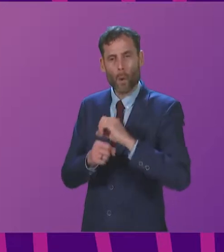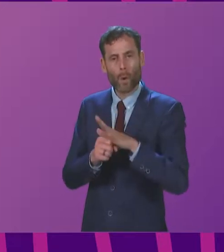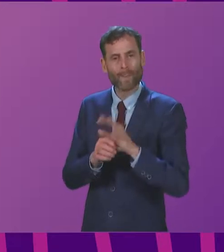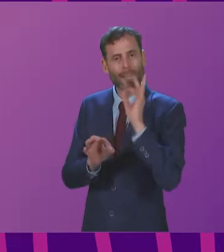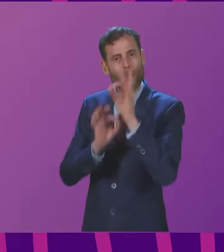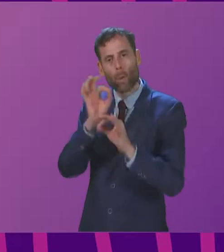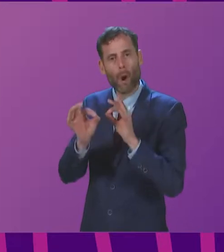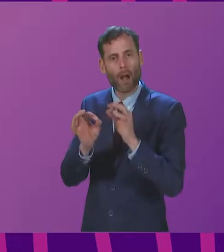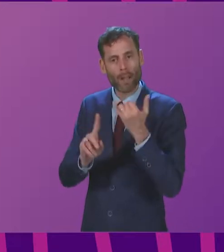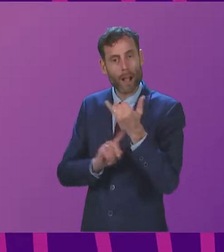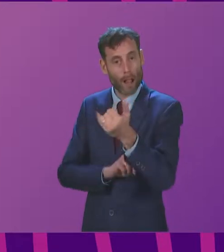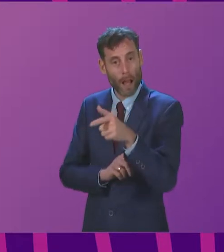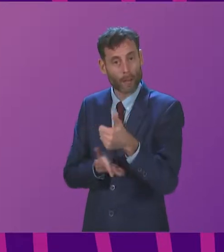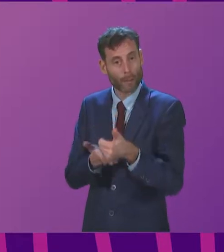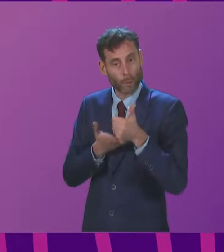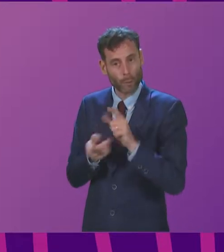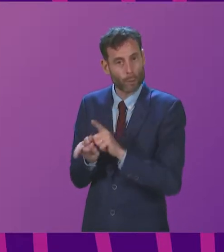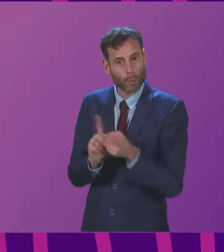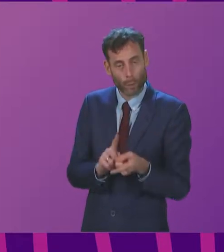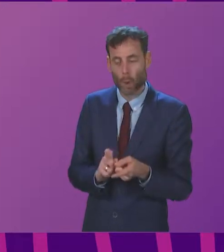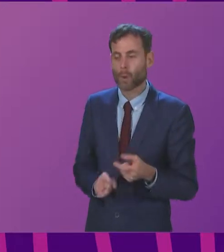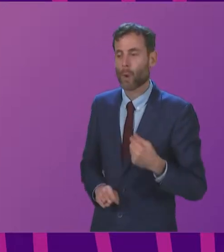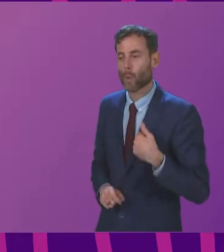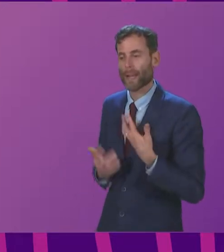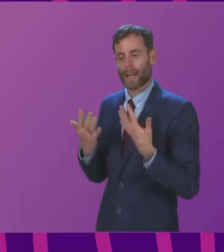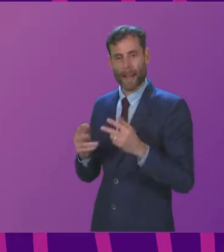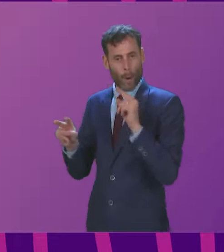currently exploring how and when it is best to begin offering second doses to 16 and